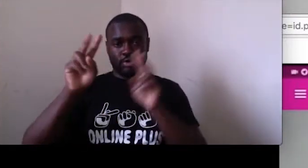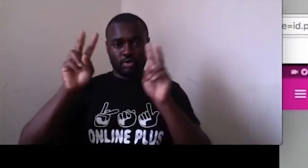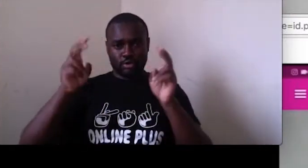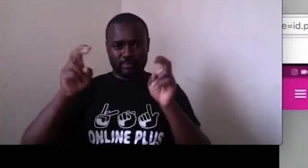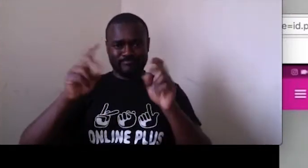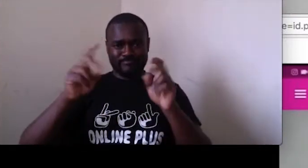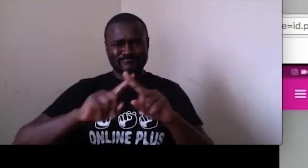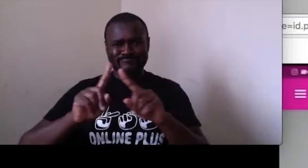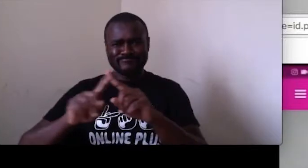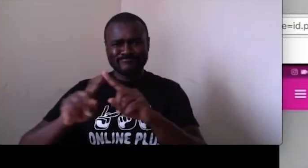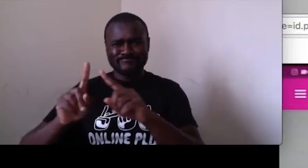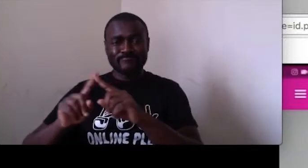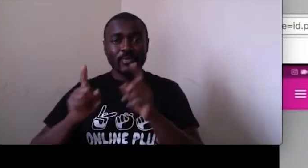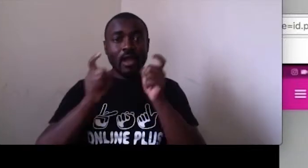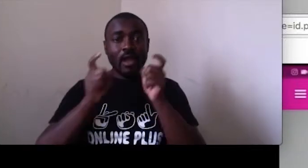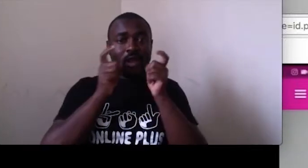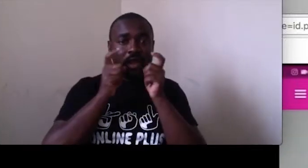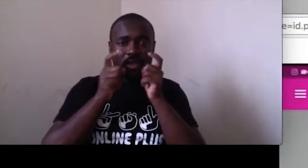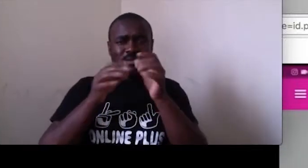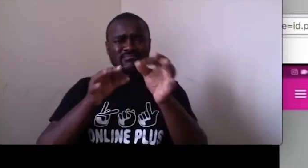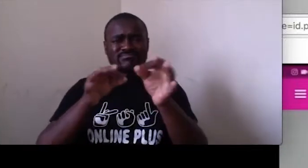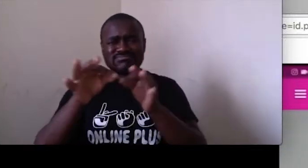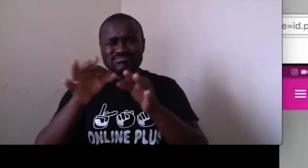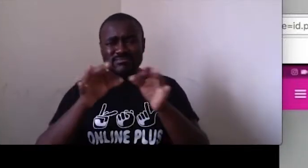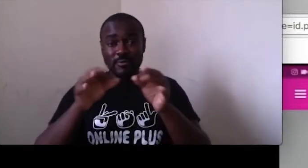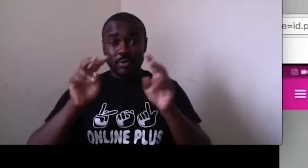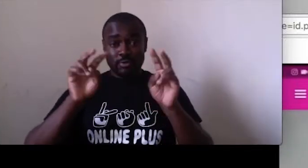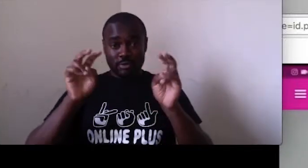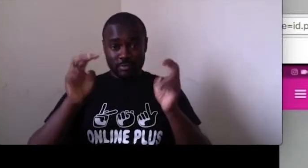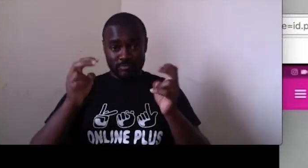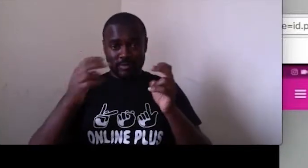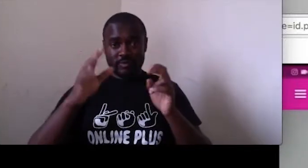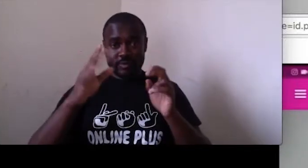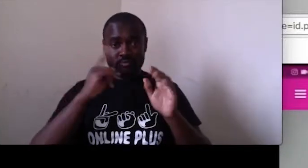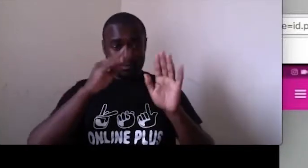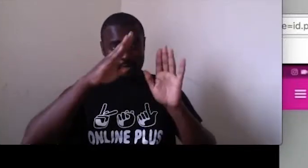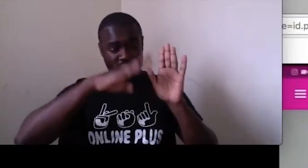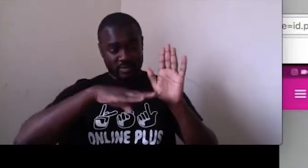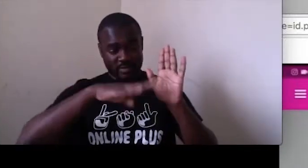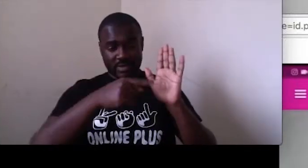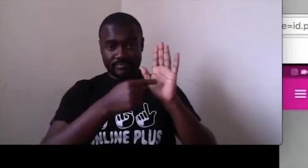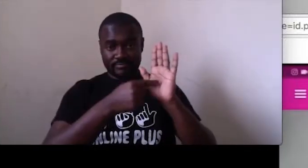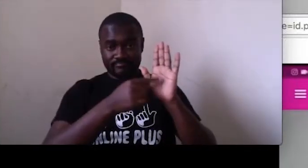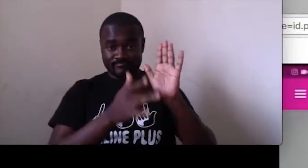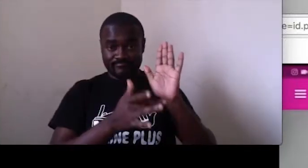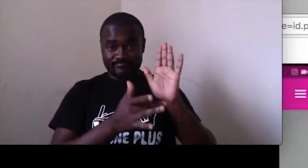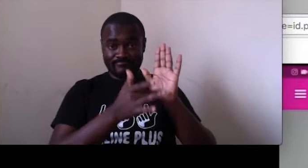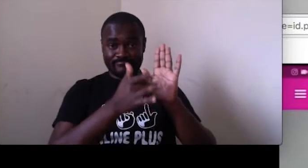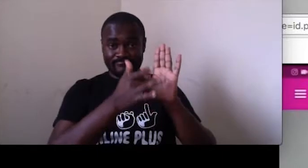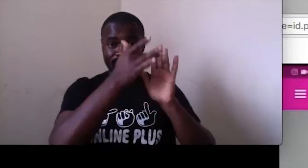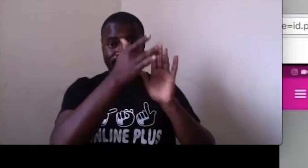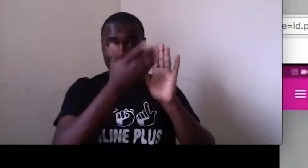It will give you sexual reproductive health topics on different things about AIDS and all those things. At the end